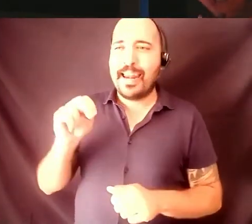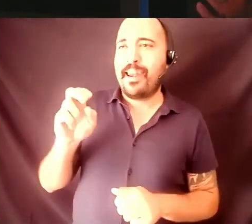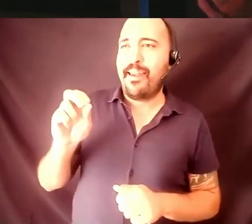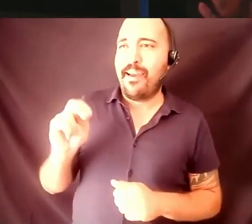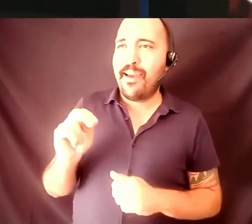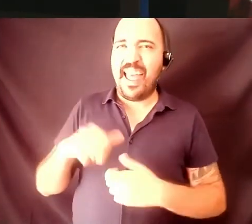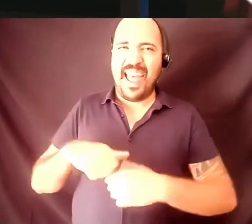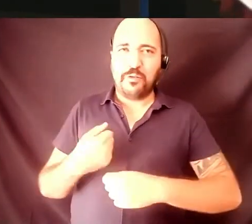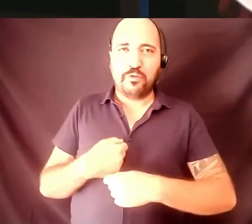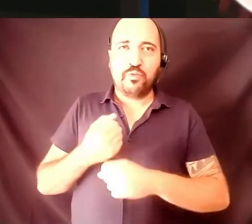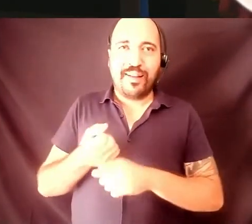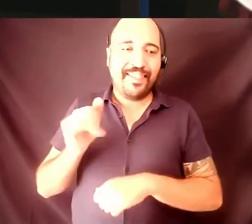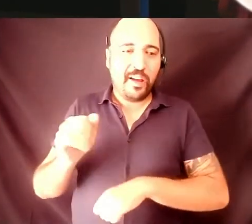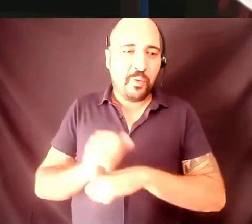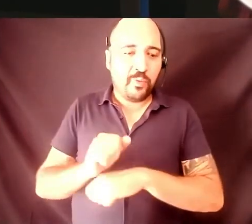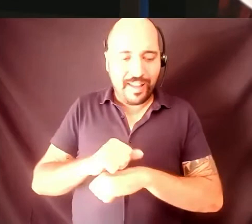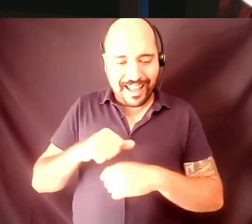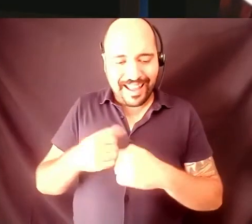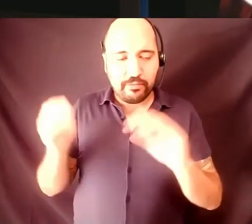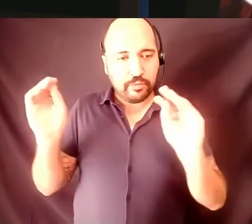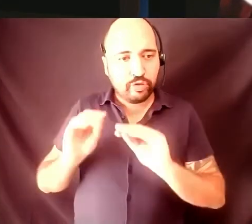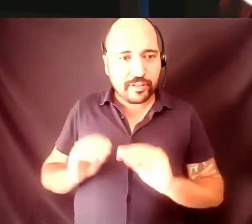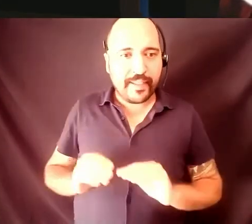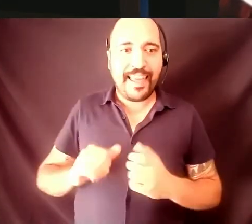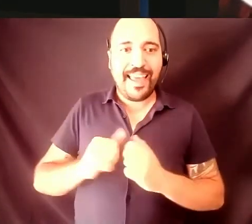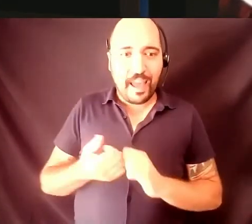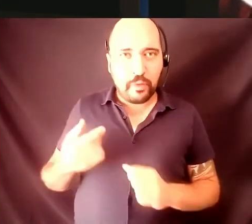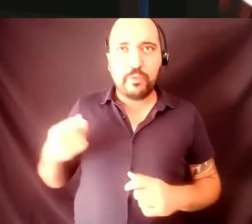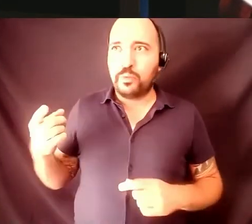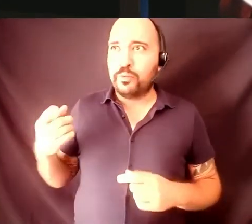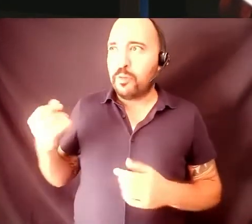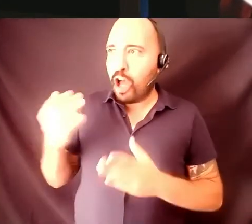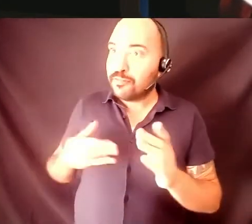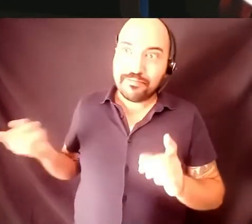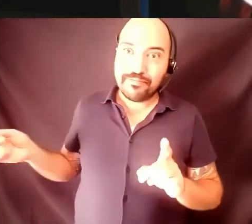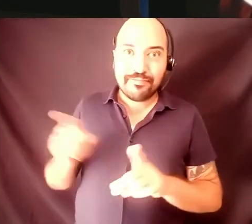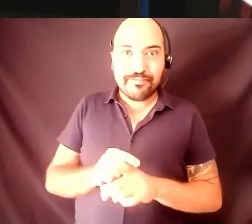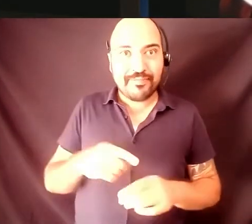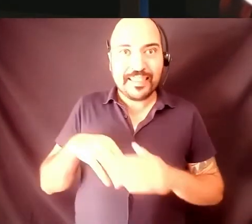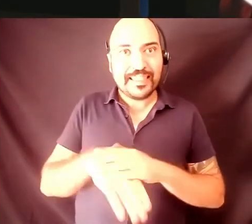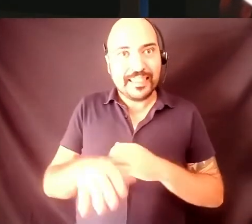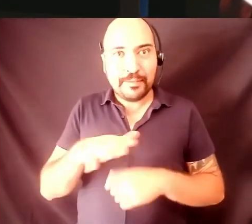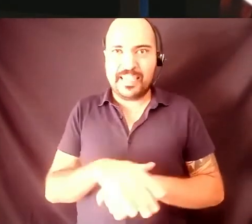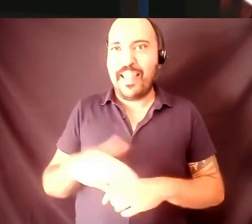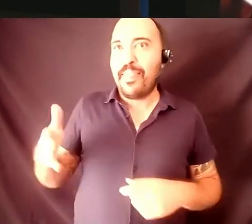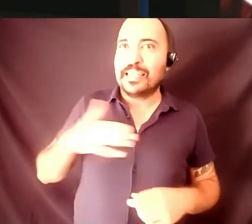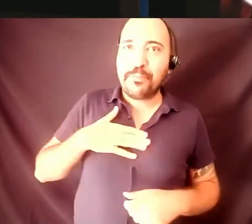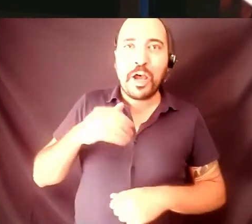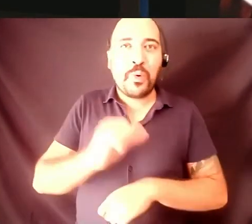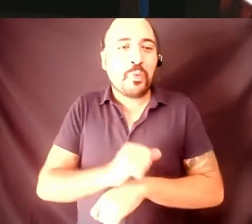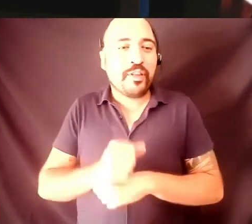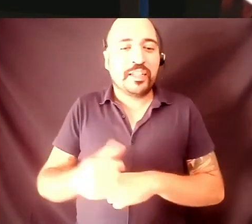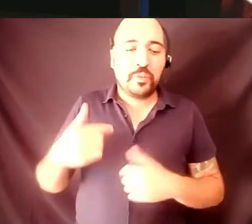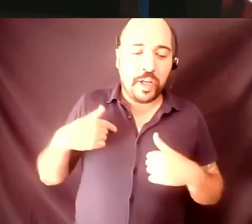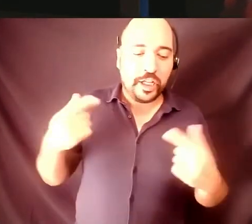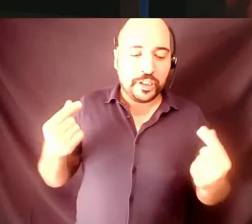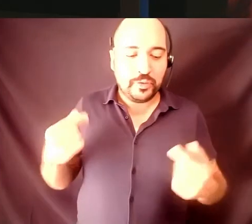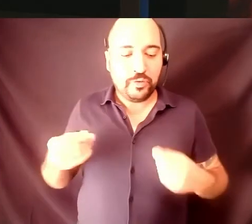How do you get the artist to come and maybe come in the space and be like. This is my work, this is what I do.